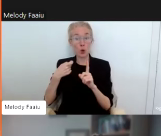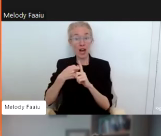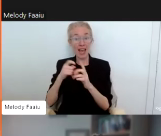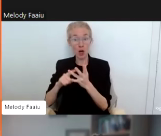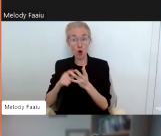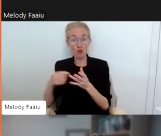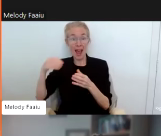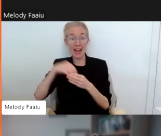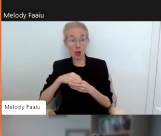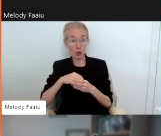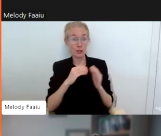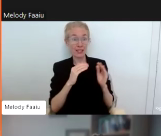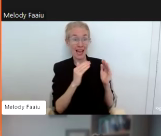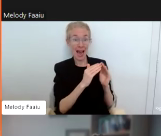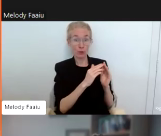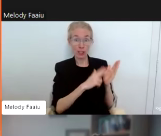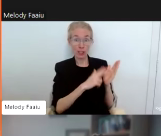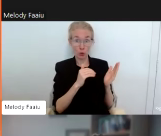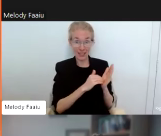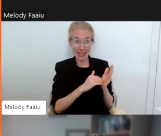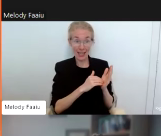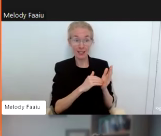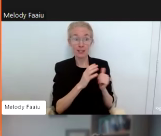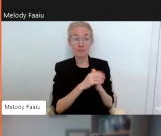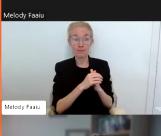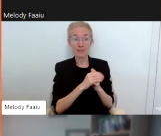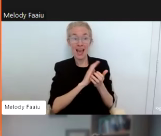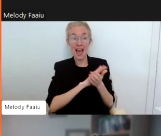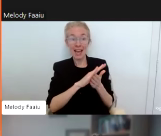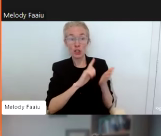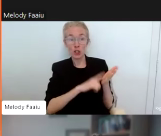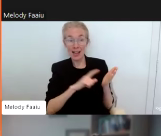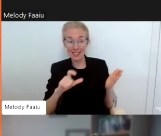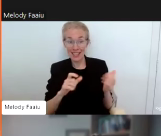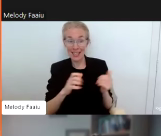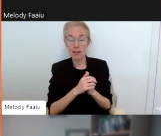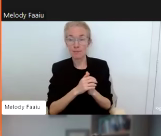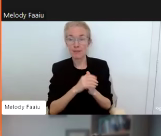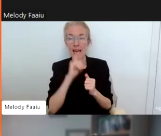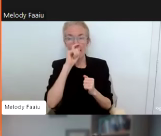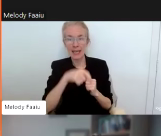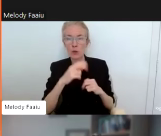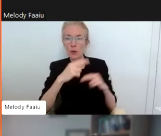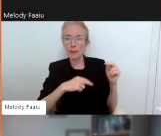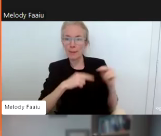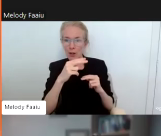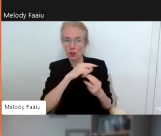also KiwiBuild. And I'd like to start off with a quote, "The city